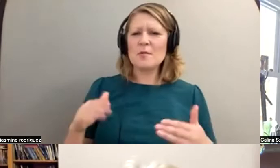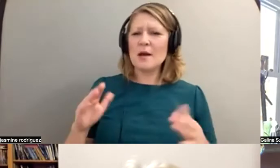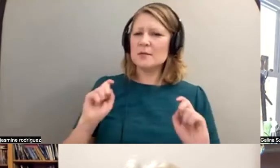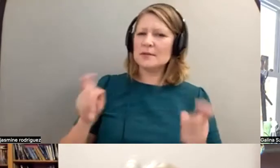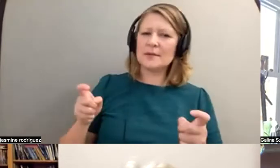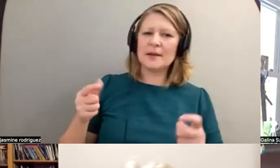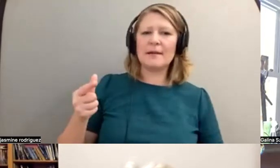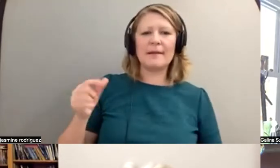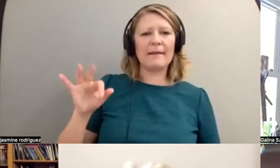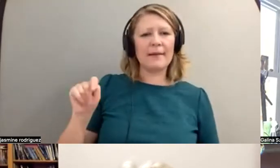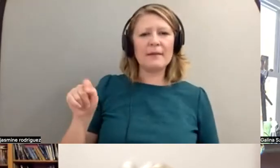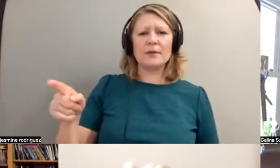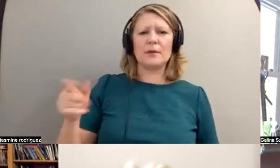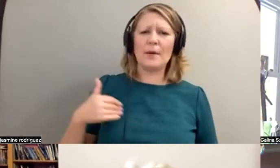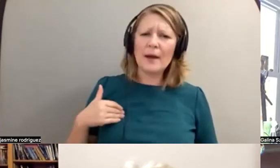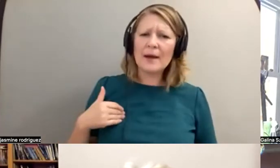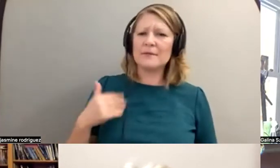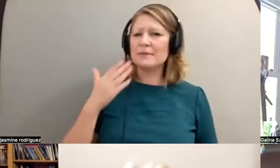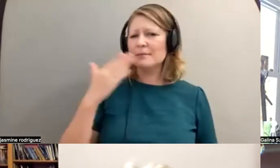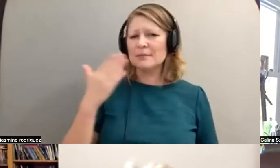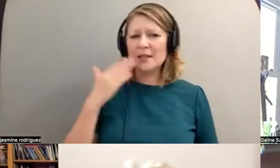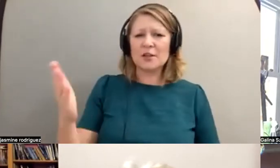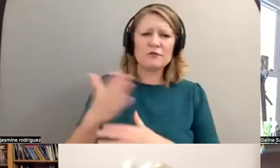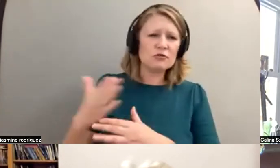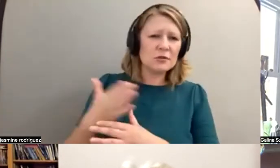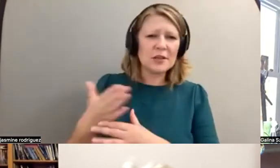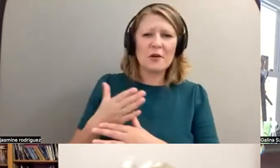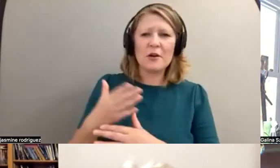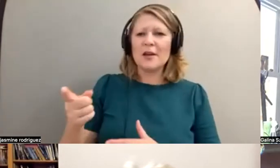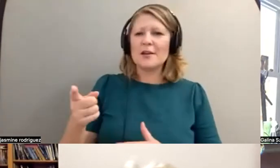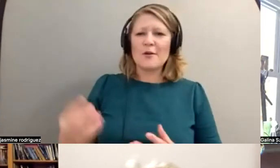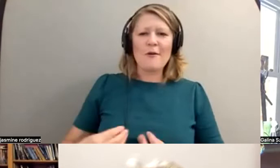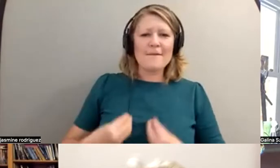Thank you so much for sharing it, you're so vivacious, it's, it's wonderful,